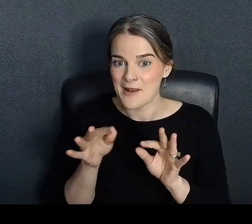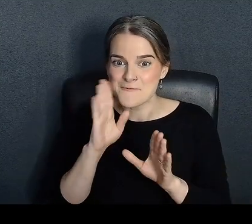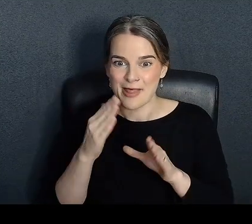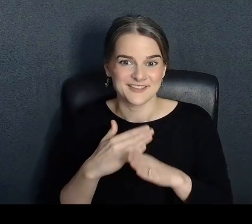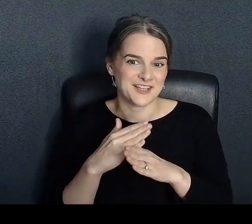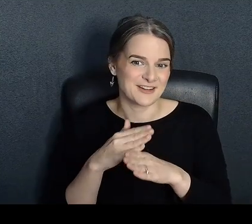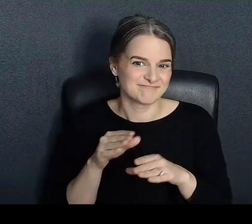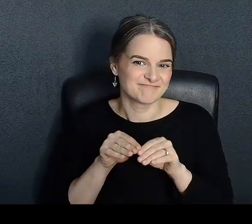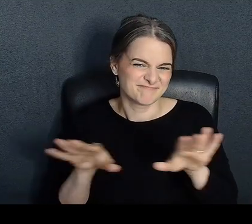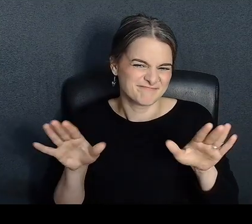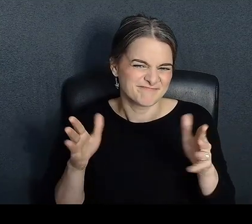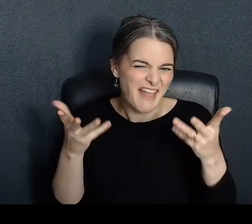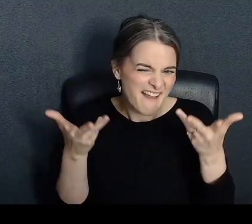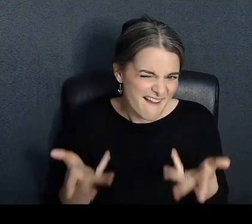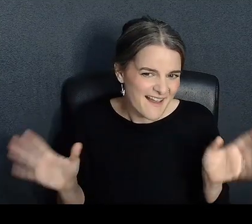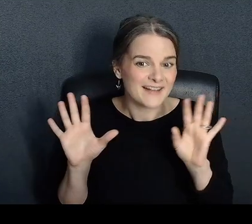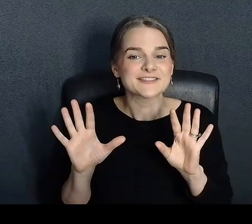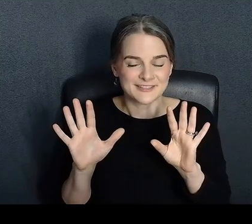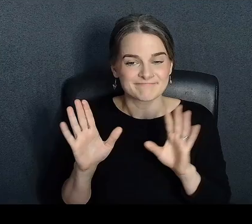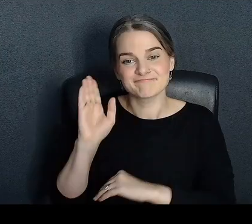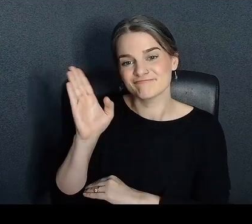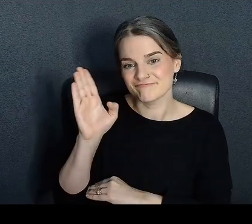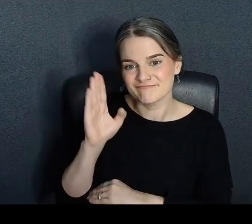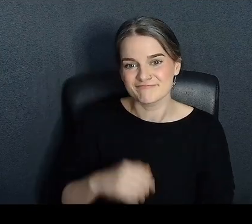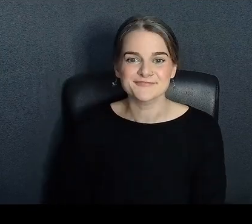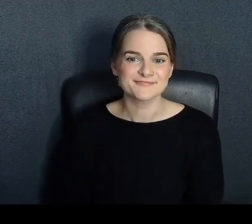after the presentation.